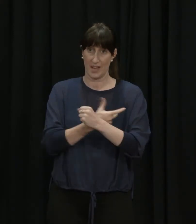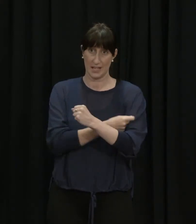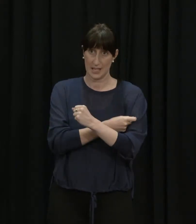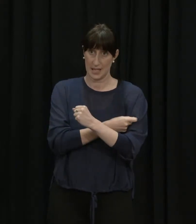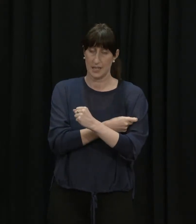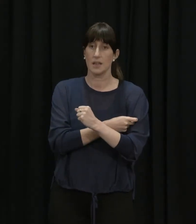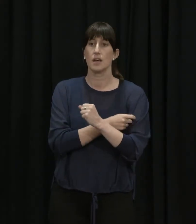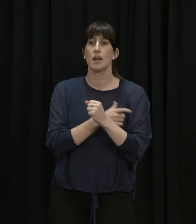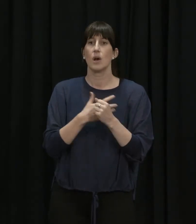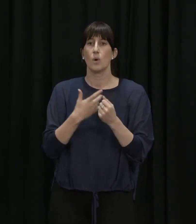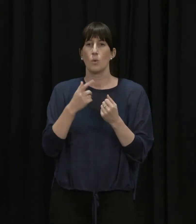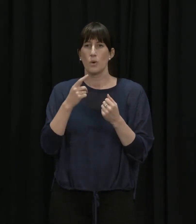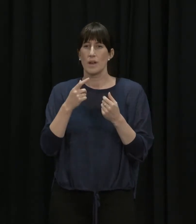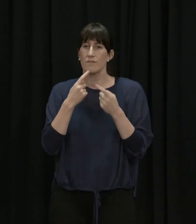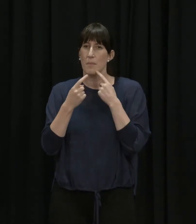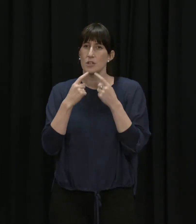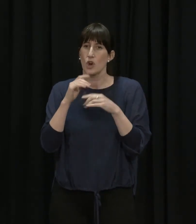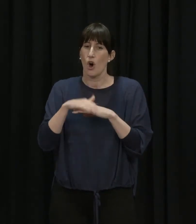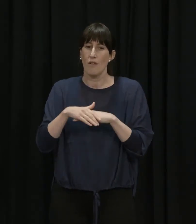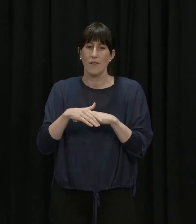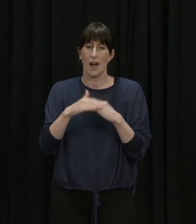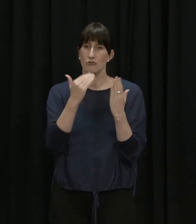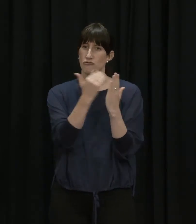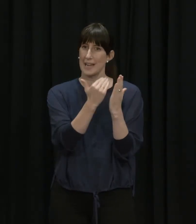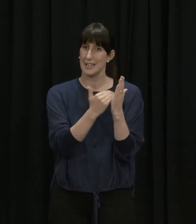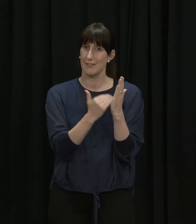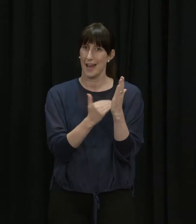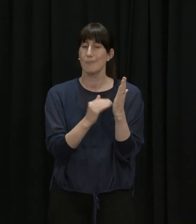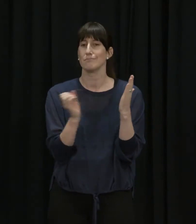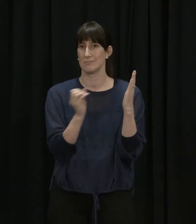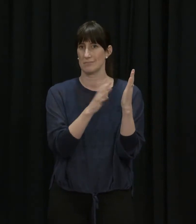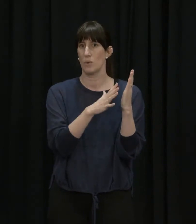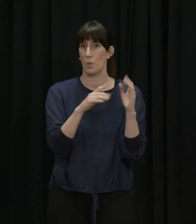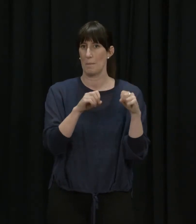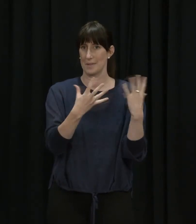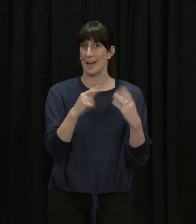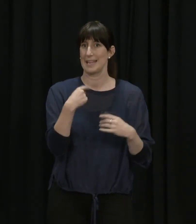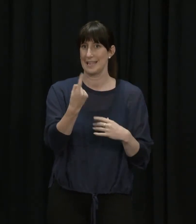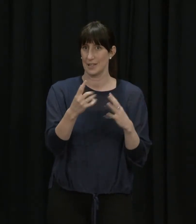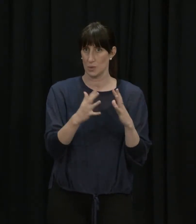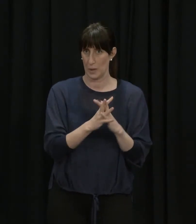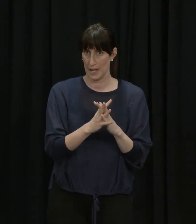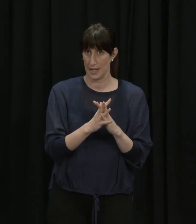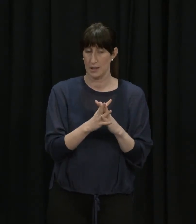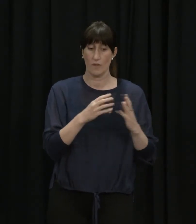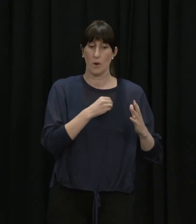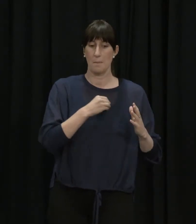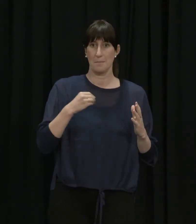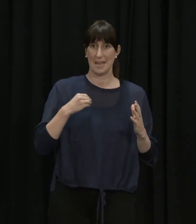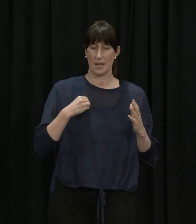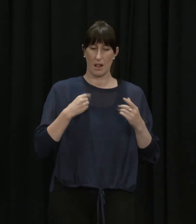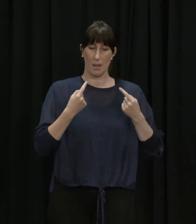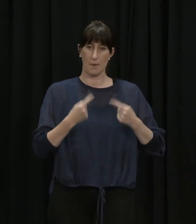about their daily business or participate in social events. That application process and the criteria under which people can apply will be on the Ministry of health website and we will publicise it early next